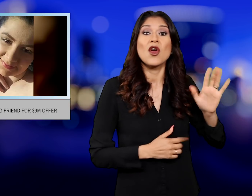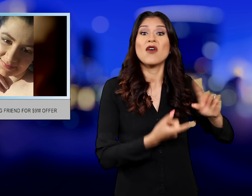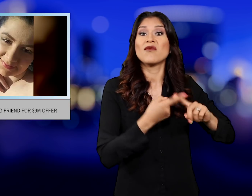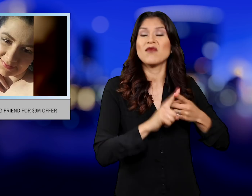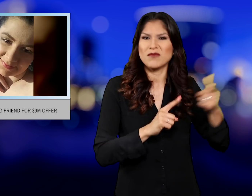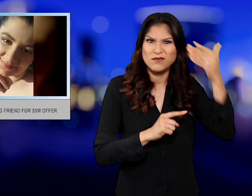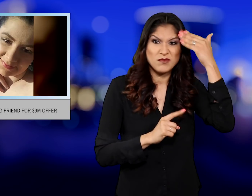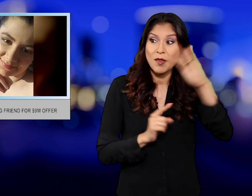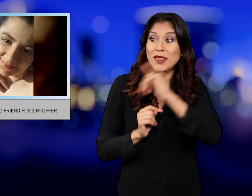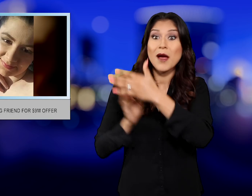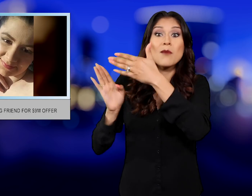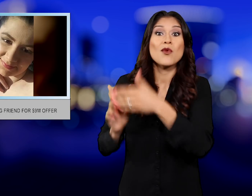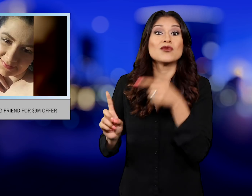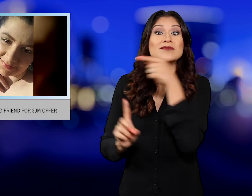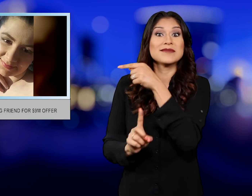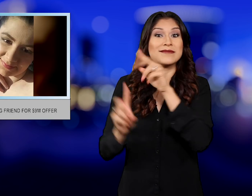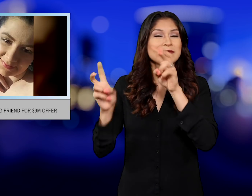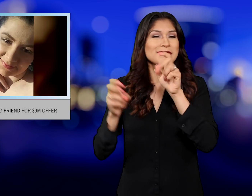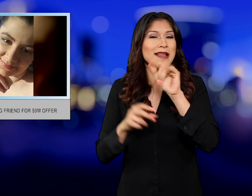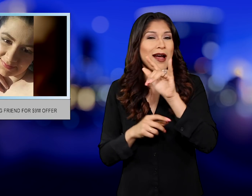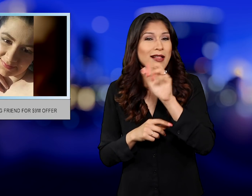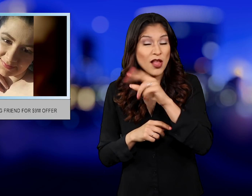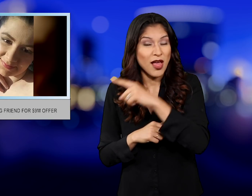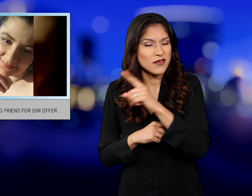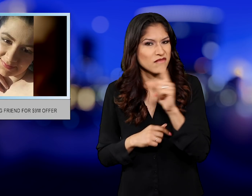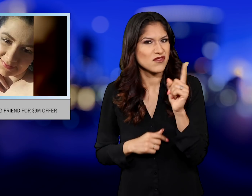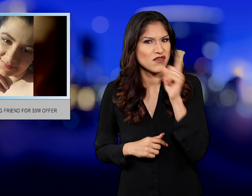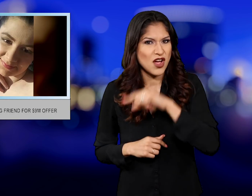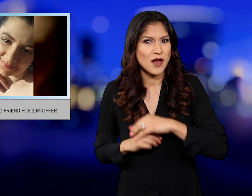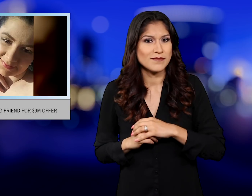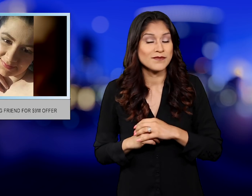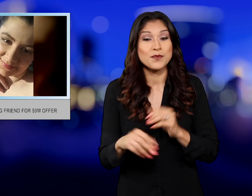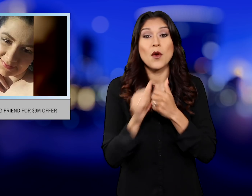What Brehmer and her friends did not know is that "Tyler" was a fraud, a catfisher.